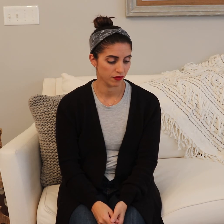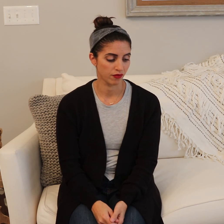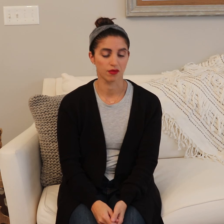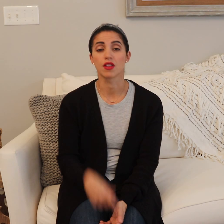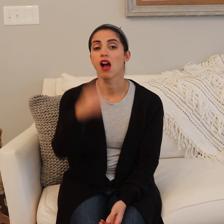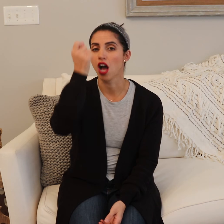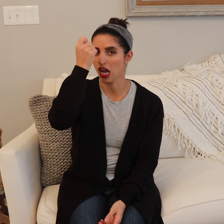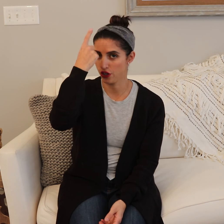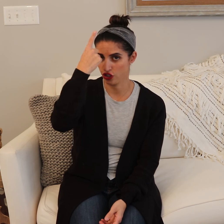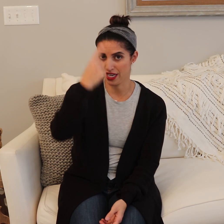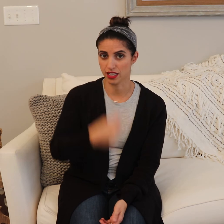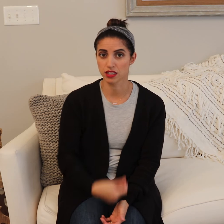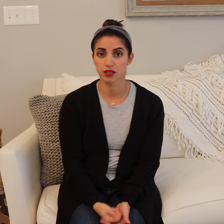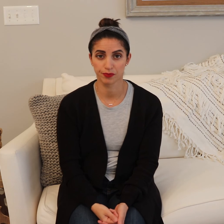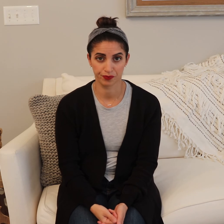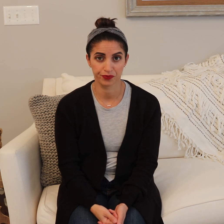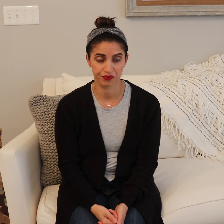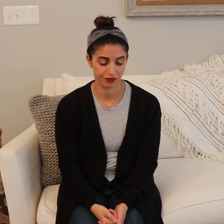understand